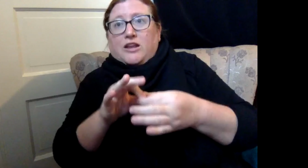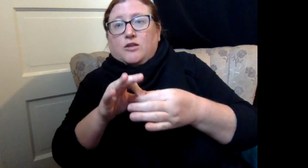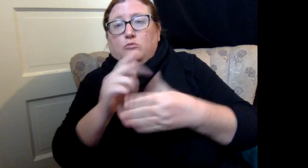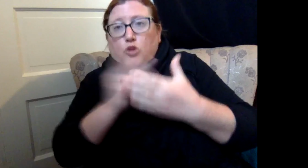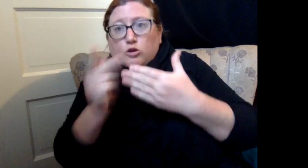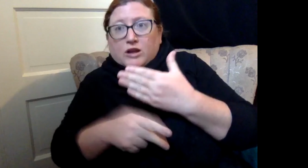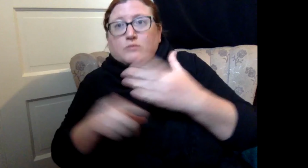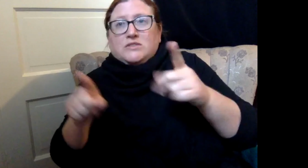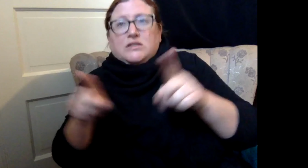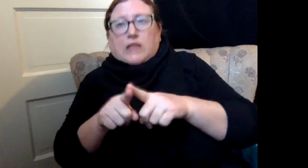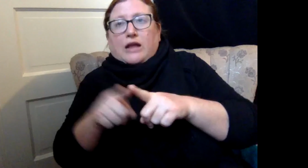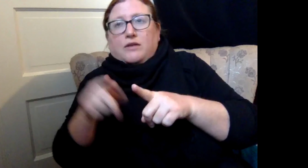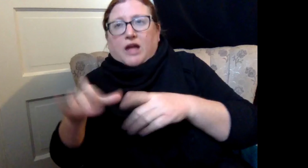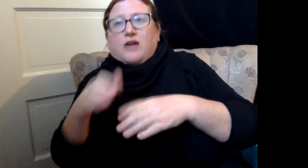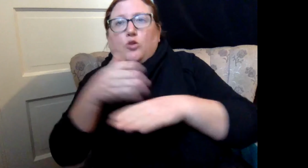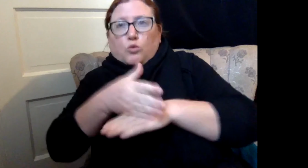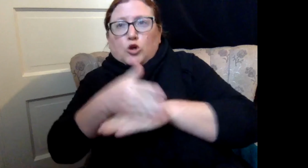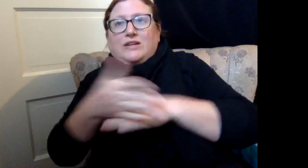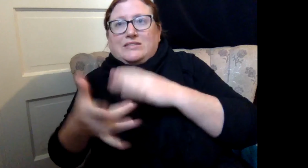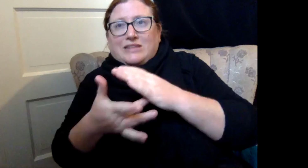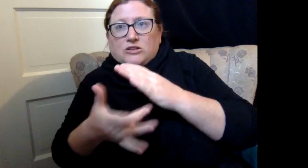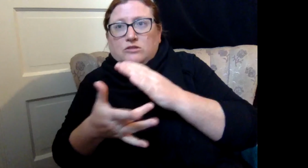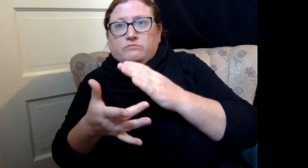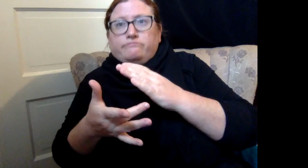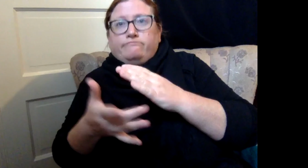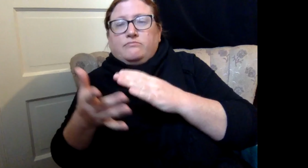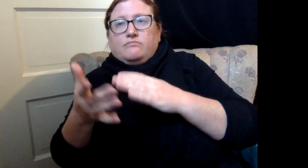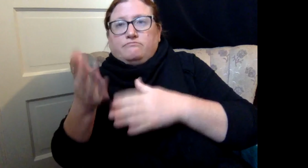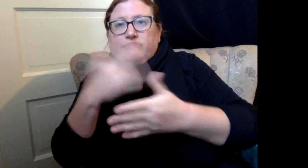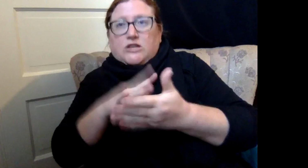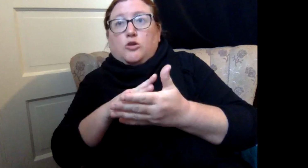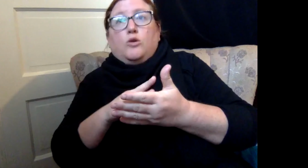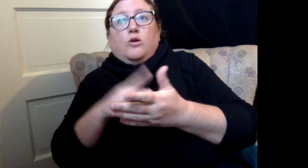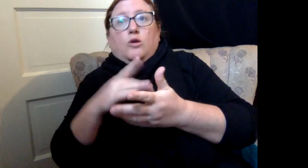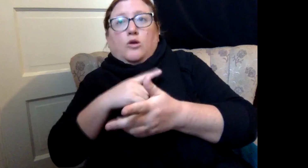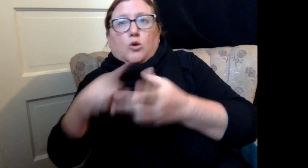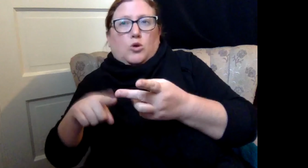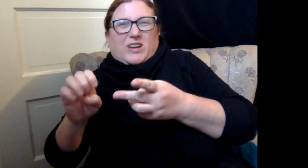Allied health programs like respiratory care. Wood tech